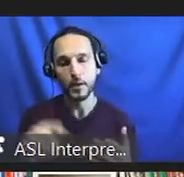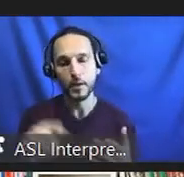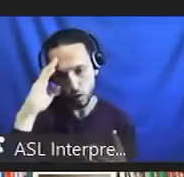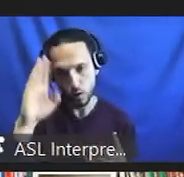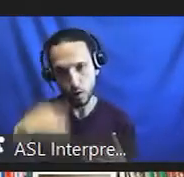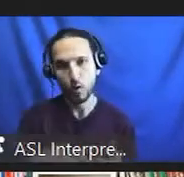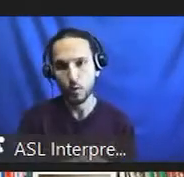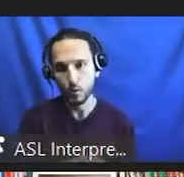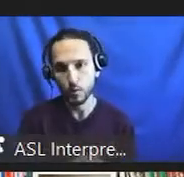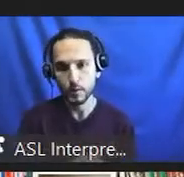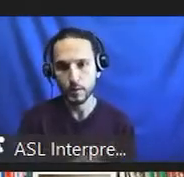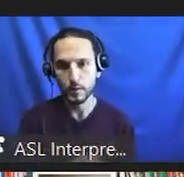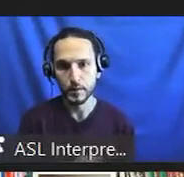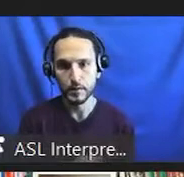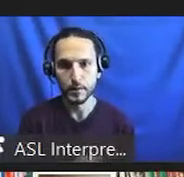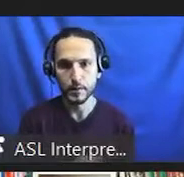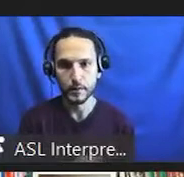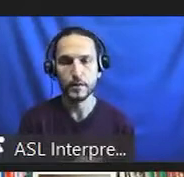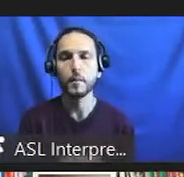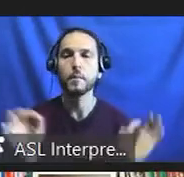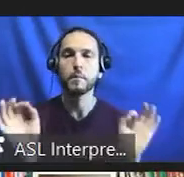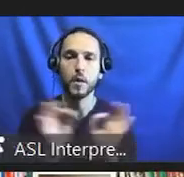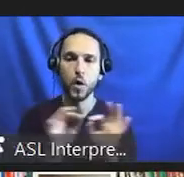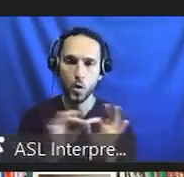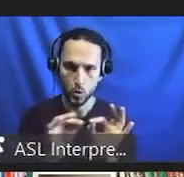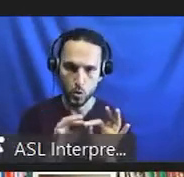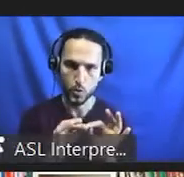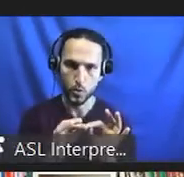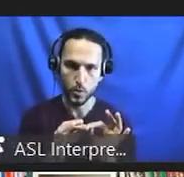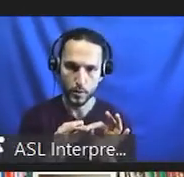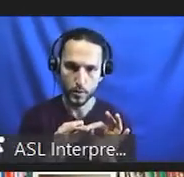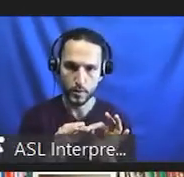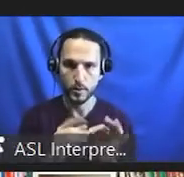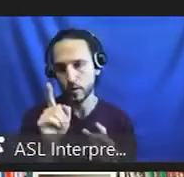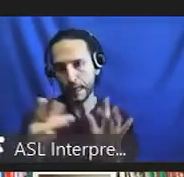But be sure to reach out to attorneys to make sure